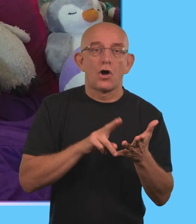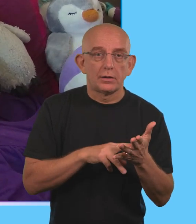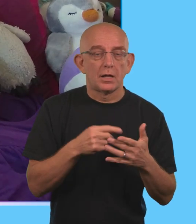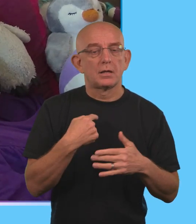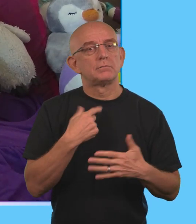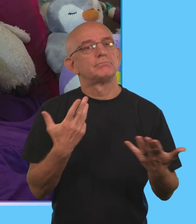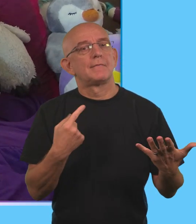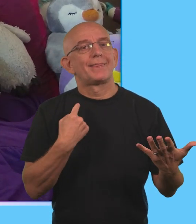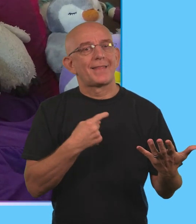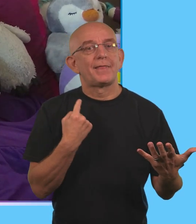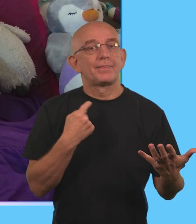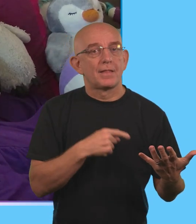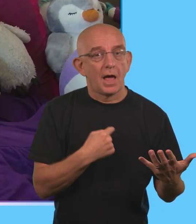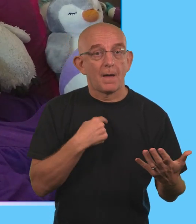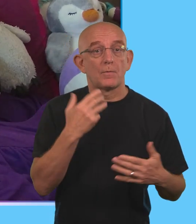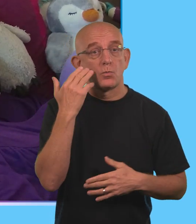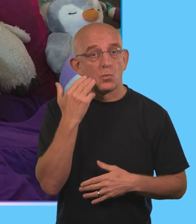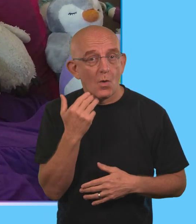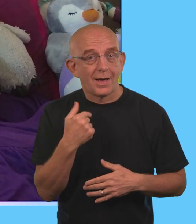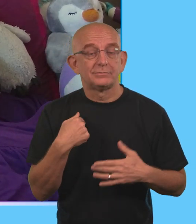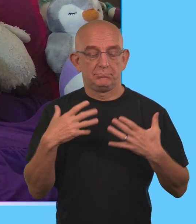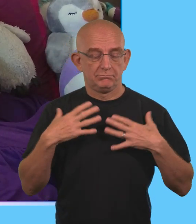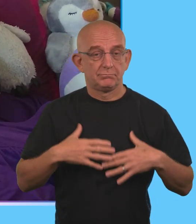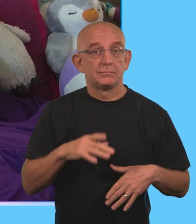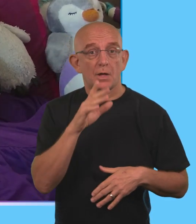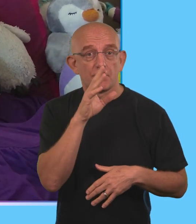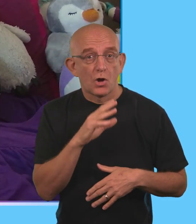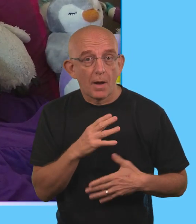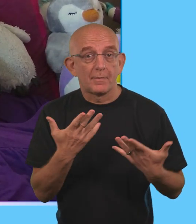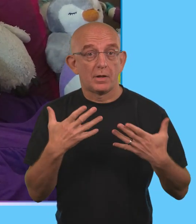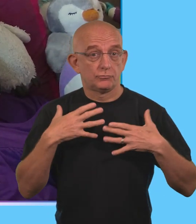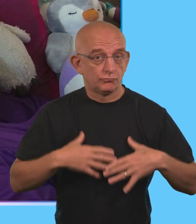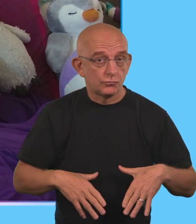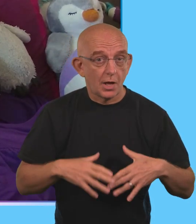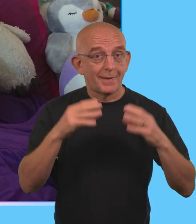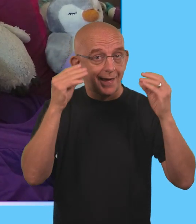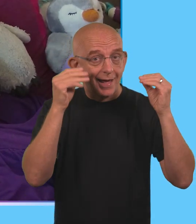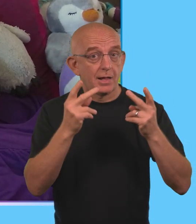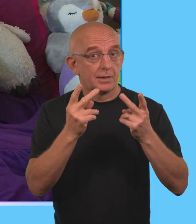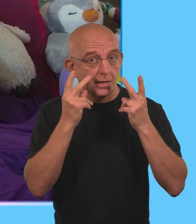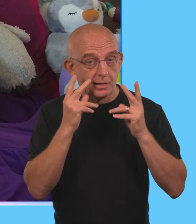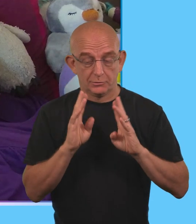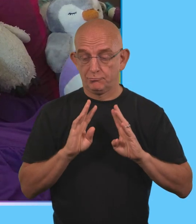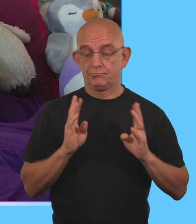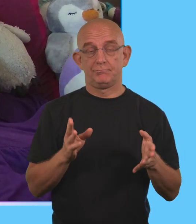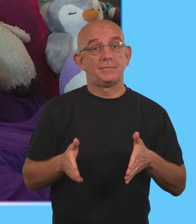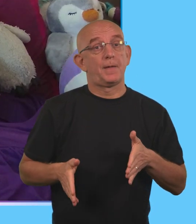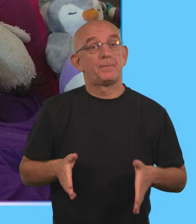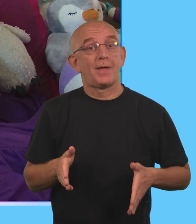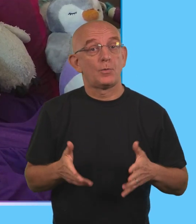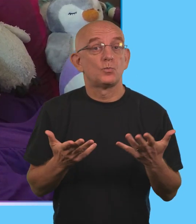My pronouns are they/them, and I'm a white person lying in bed wearing a purple top, hat, and glasses, surrounded by penguins.